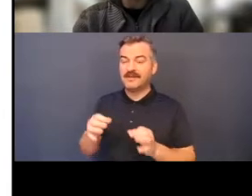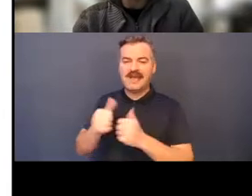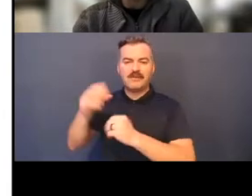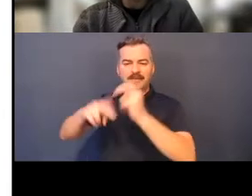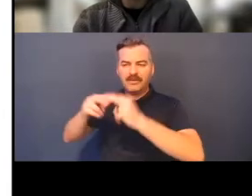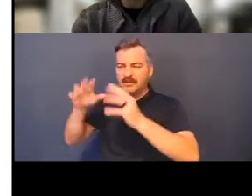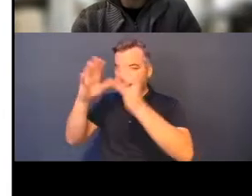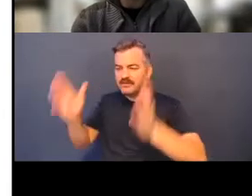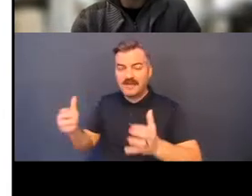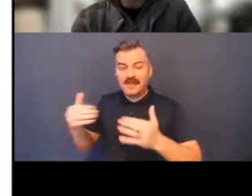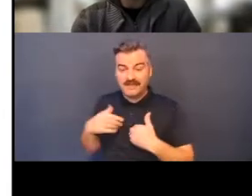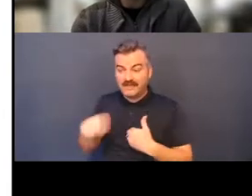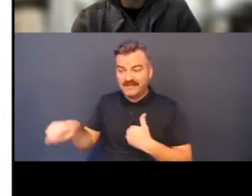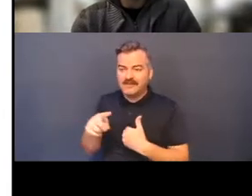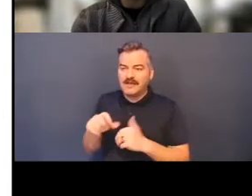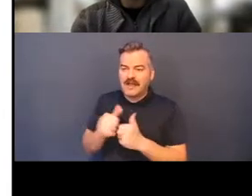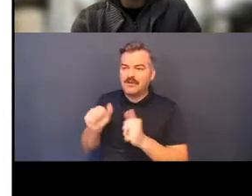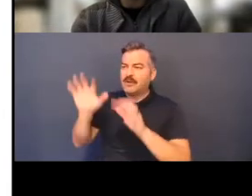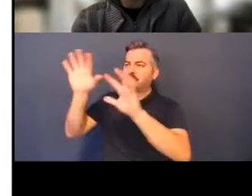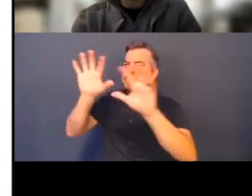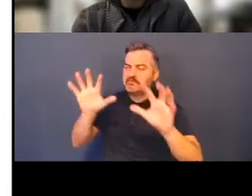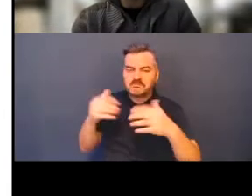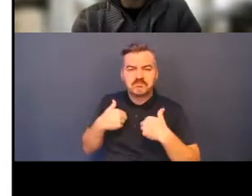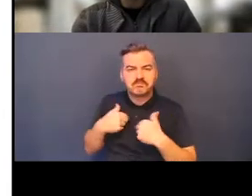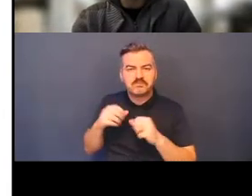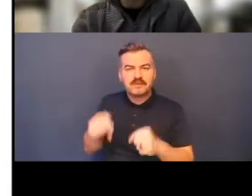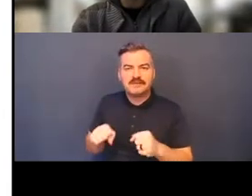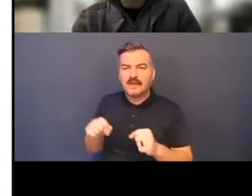human subjects a way of situated and orienting themselves within a world.